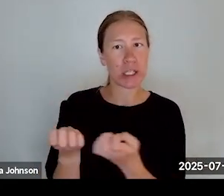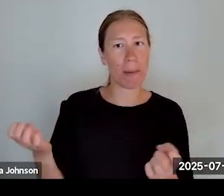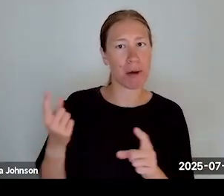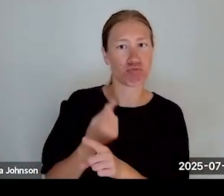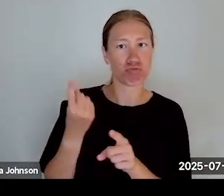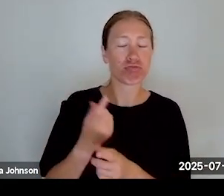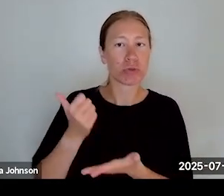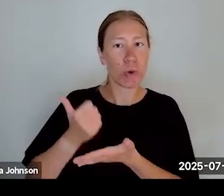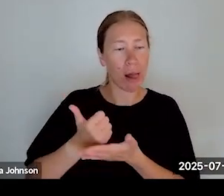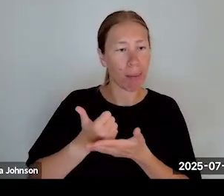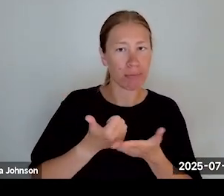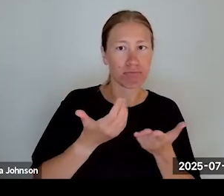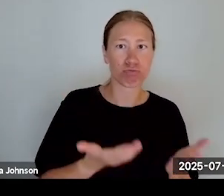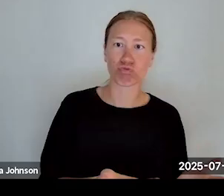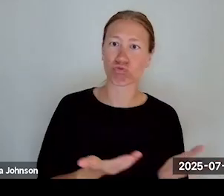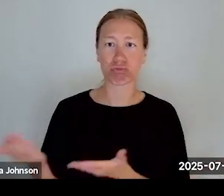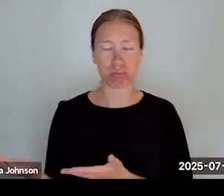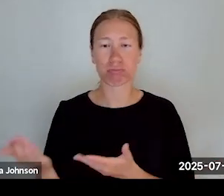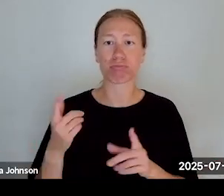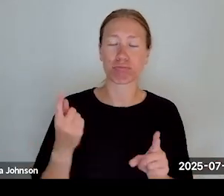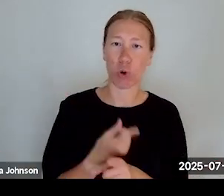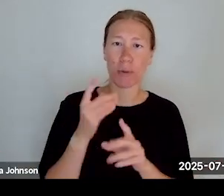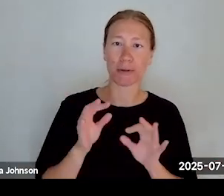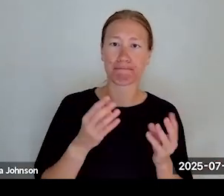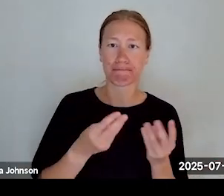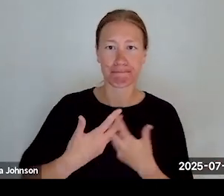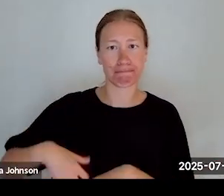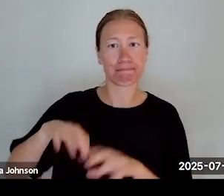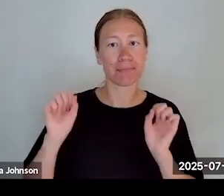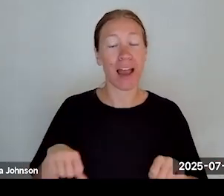they may need to look into supportive measures like hybrid or remote work schedules.